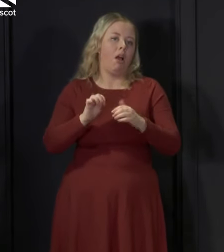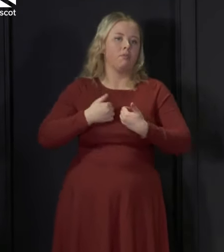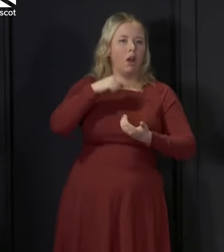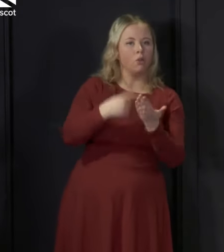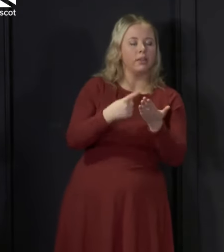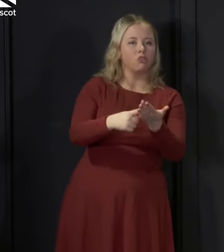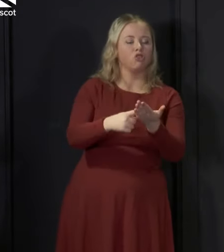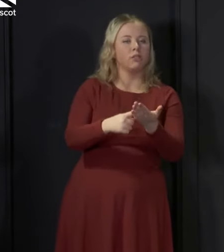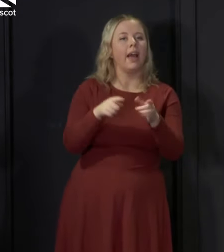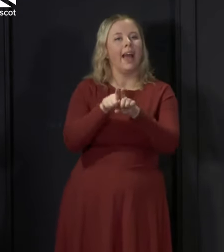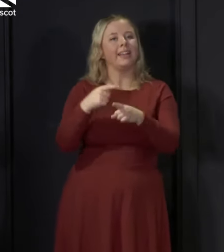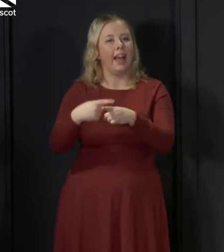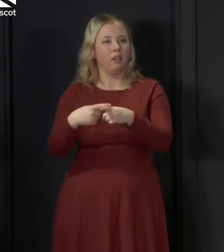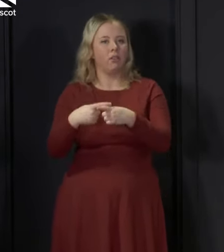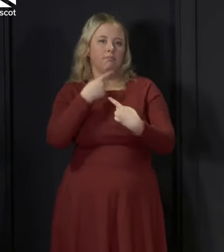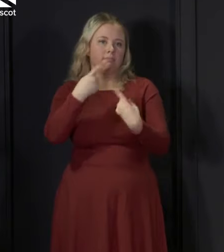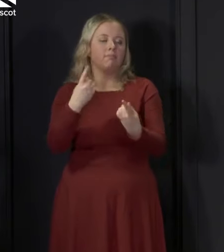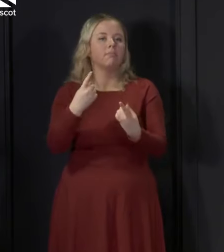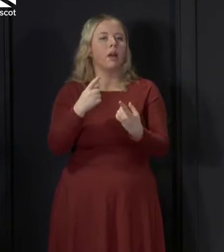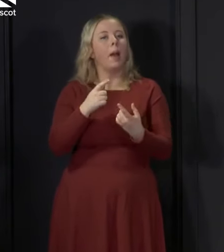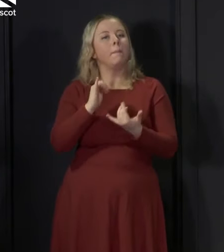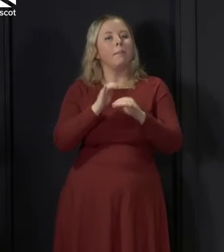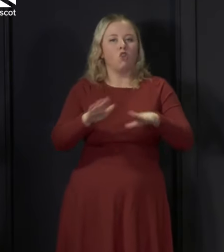that are already being announced in England although it may not be exactly identical.